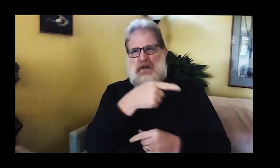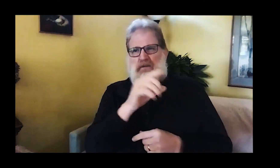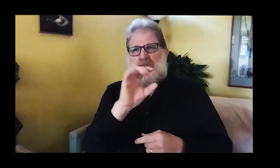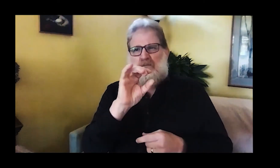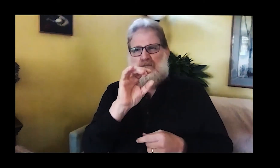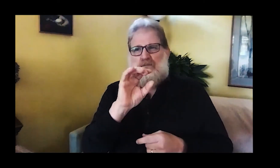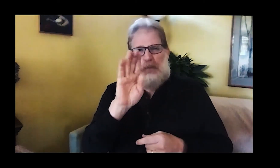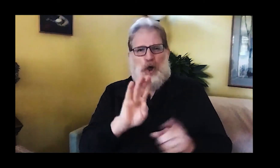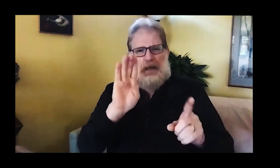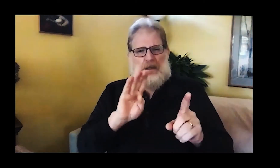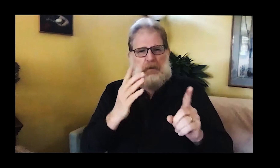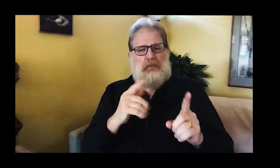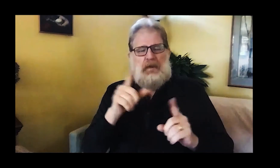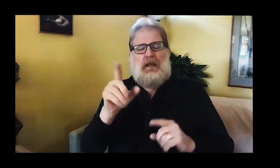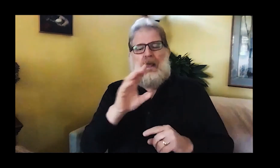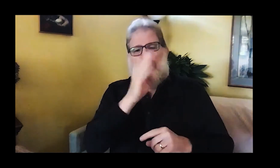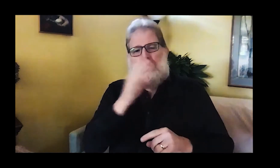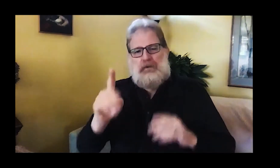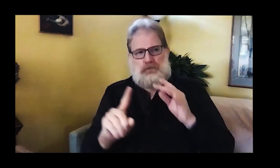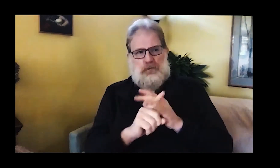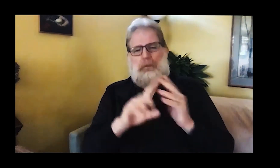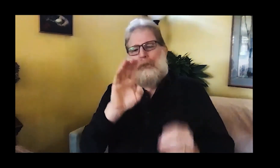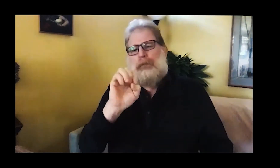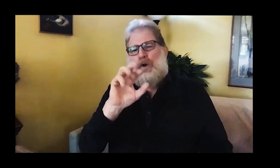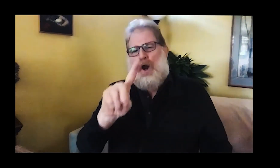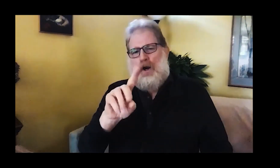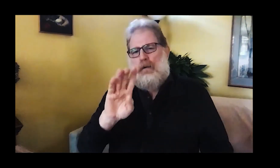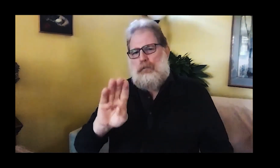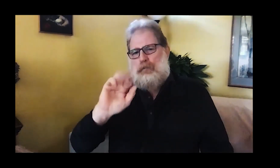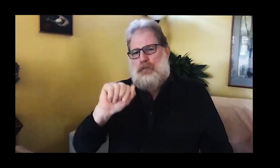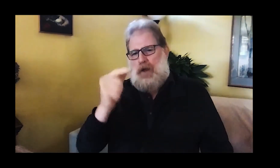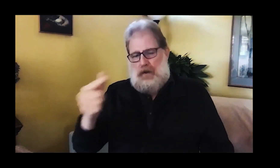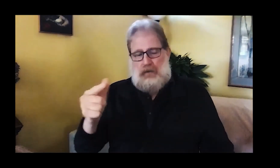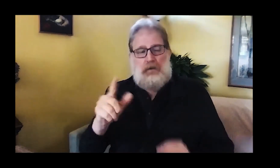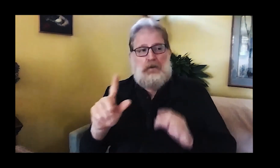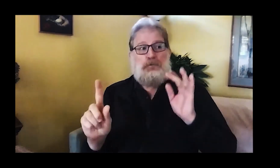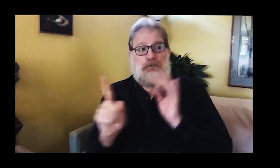I think in Berkeley, probably in Berkeley, so there he was. Bernard Bragg was there and